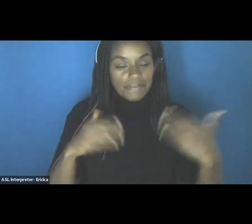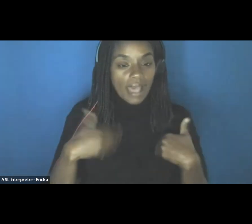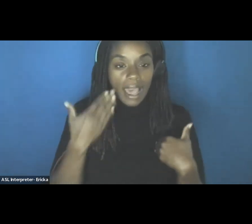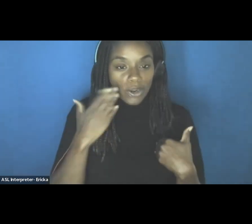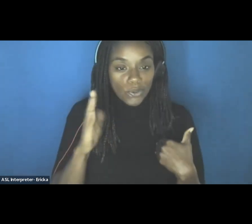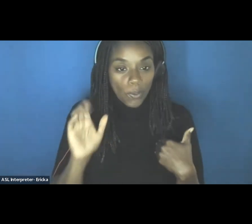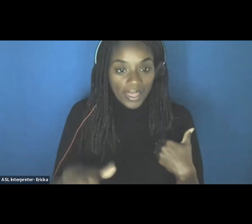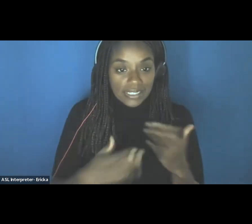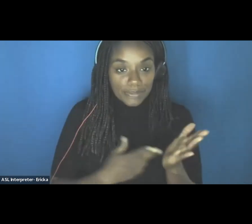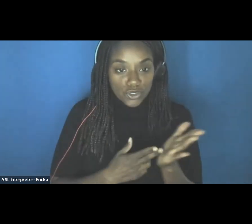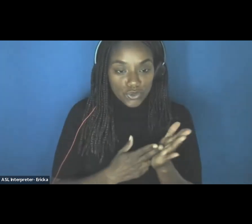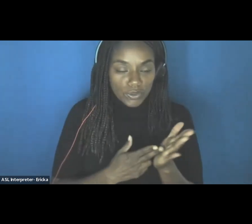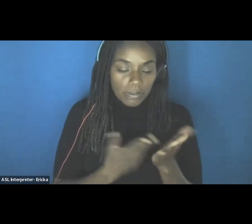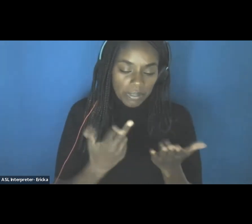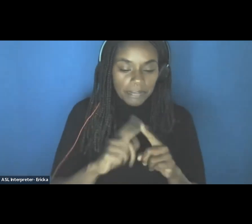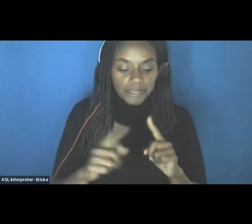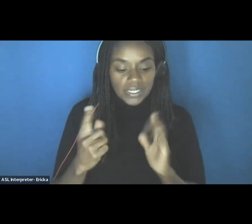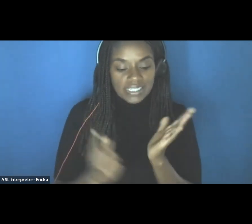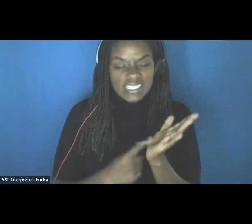Again, I said "should" and remember, any time I say "should" I'm messing up. Because I don't know that as a fact.